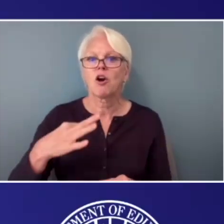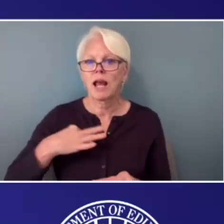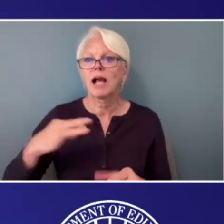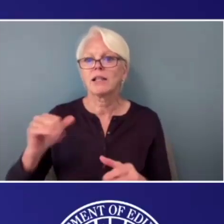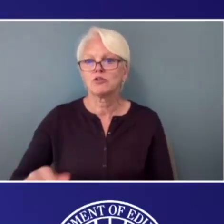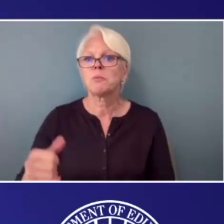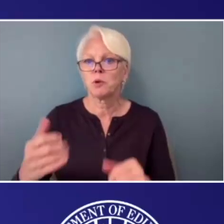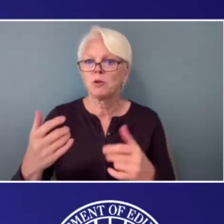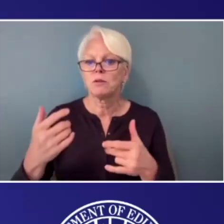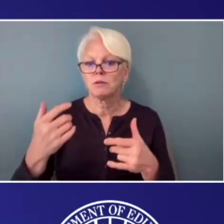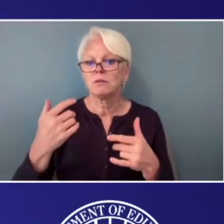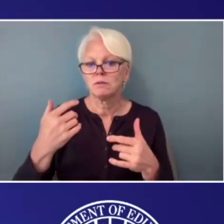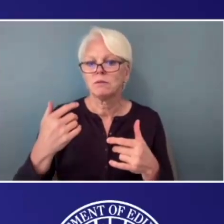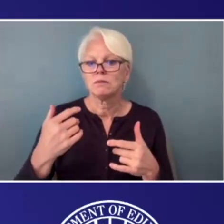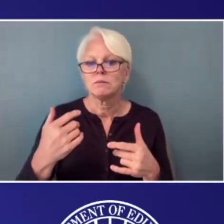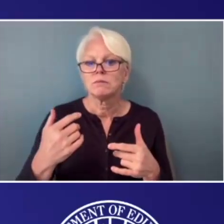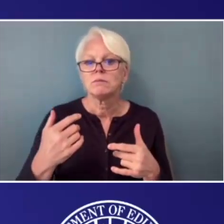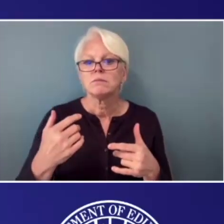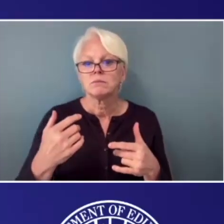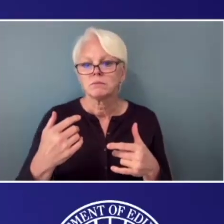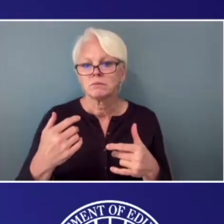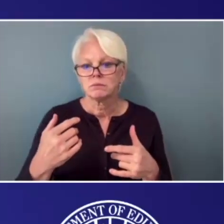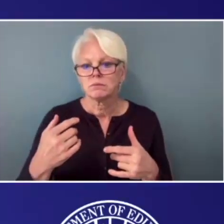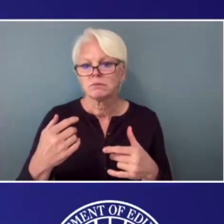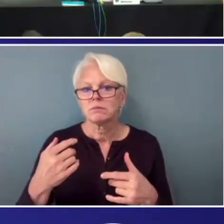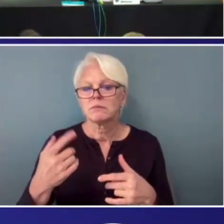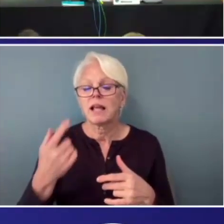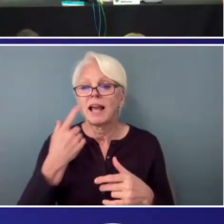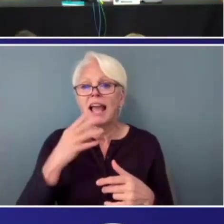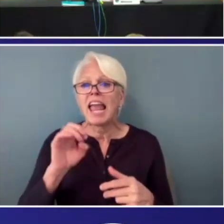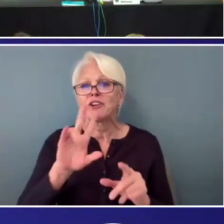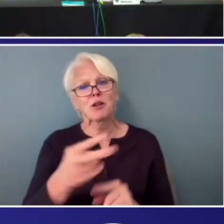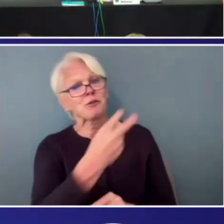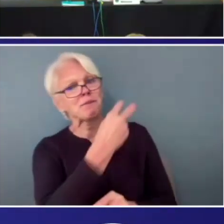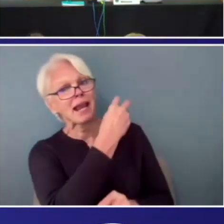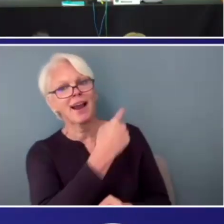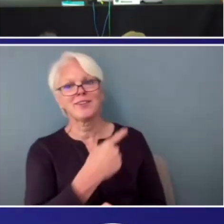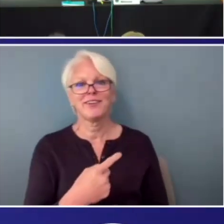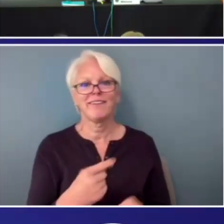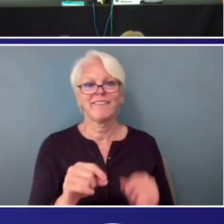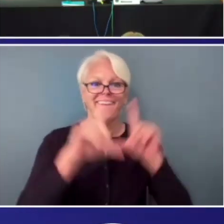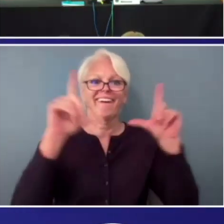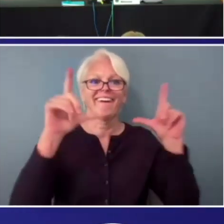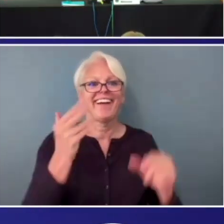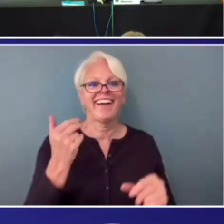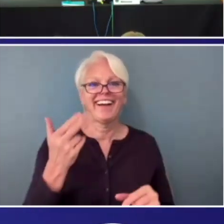Eric, would you look behind you? That's our bat signal.